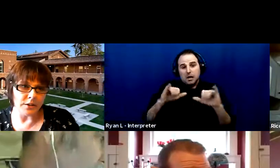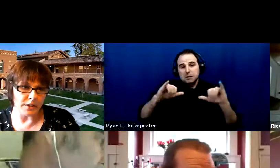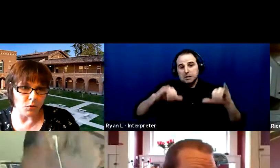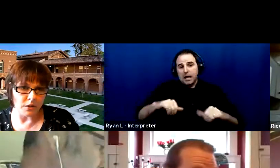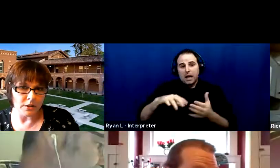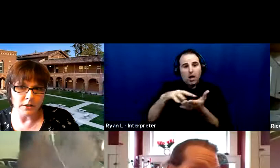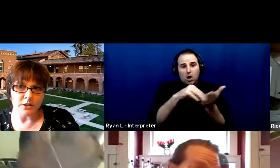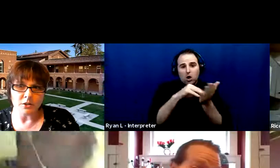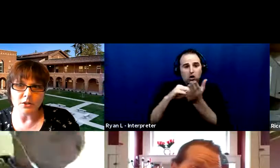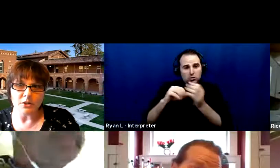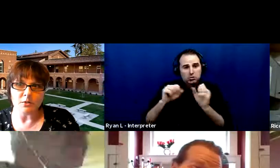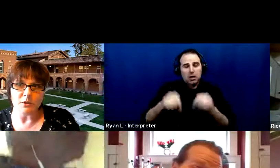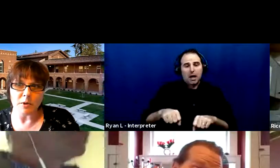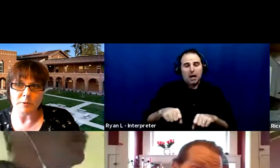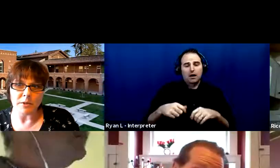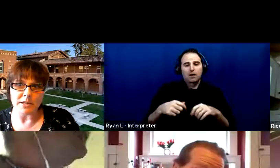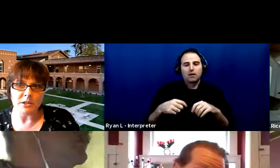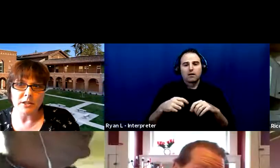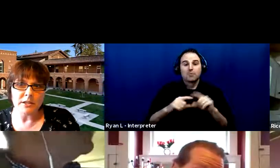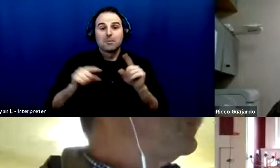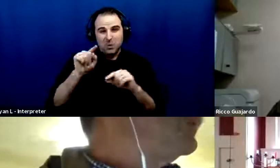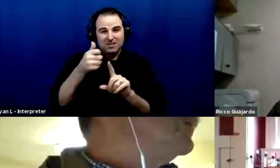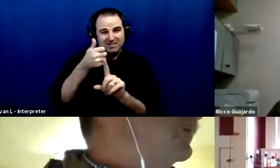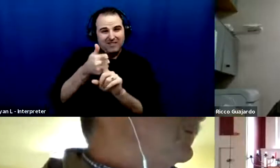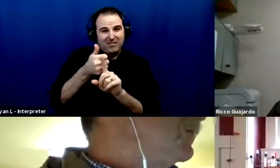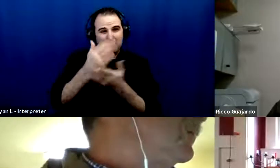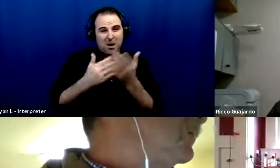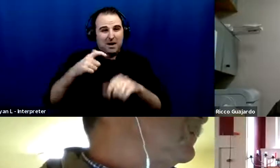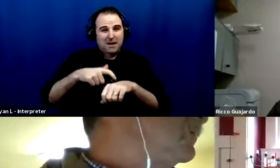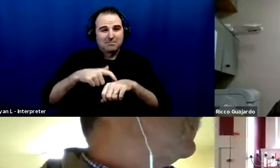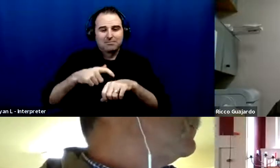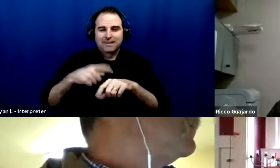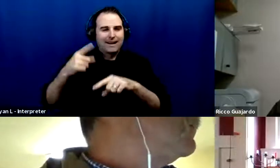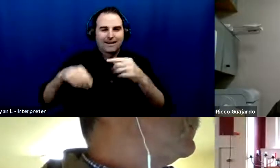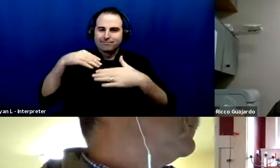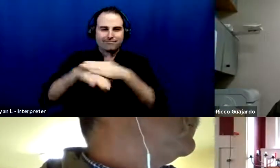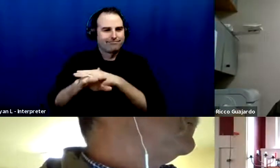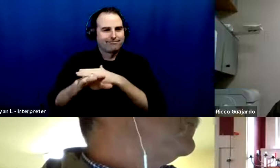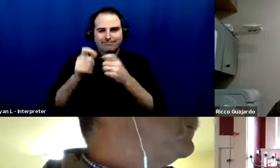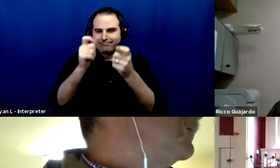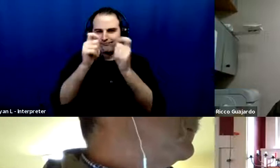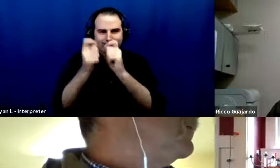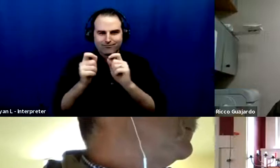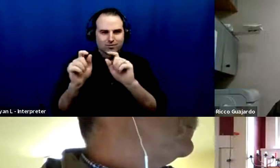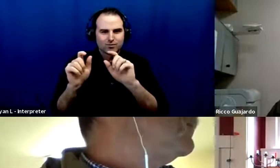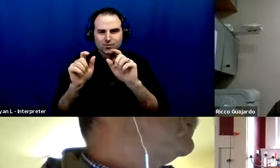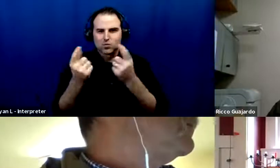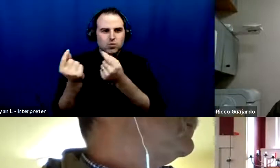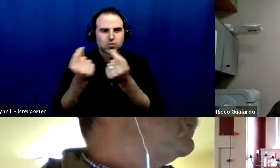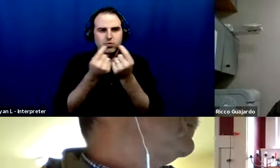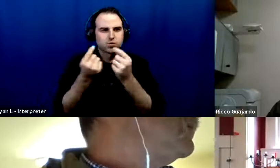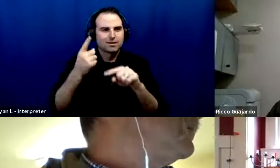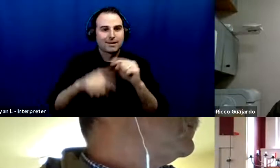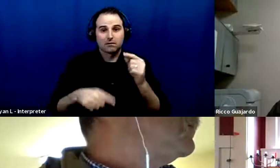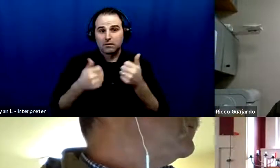curriculum work. You can just view the public page. Does anybody want to go ahead and just unmute and say, you know, what your goals?